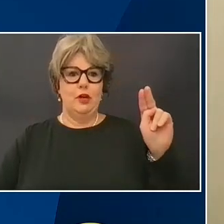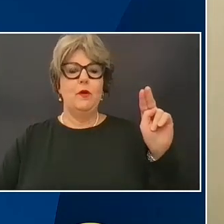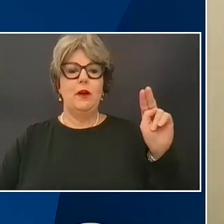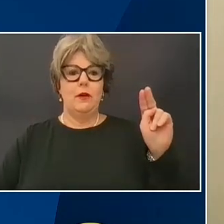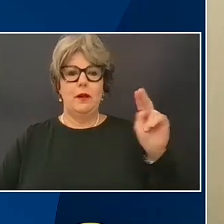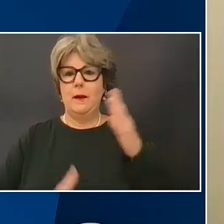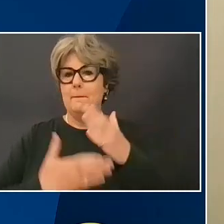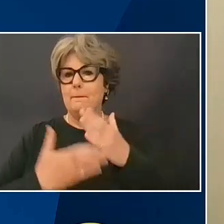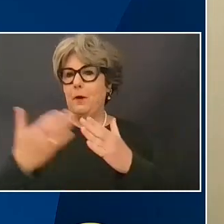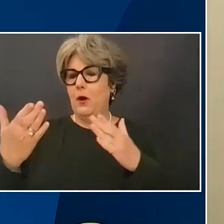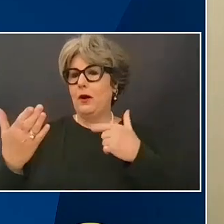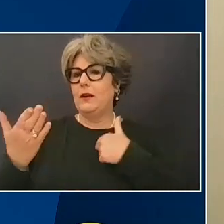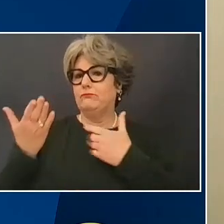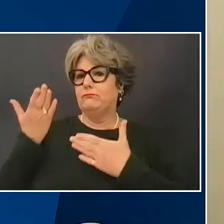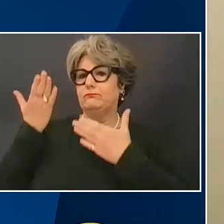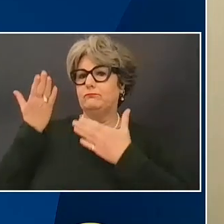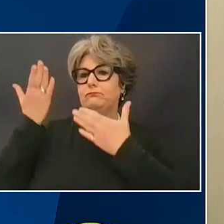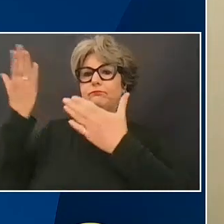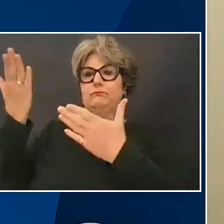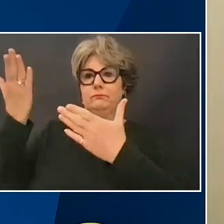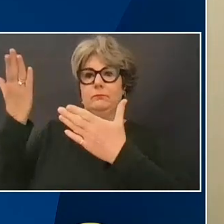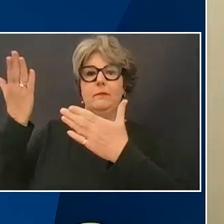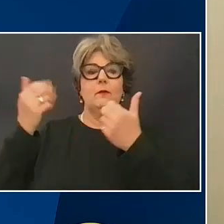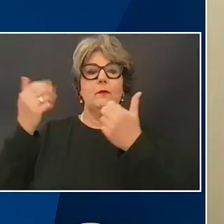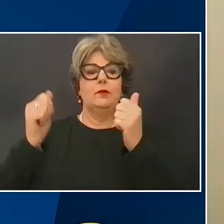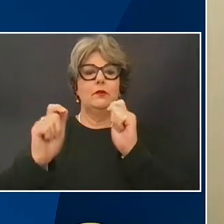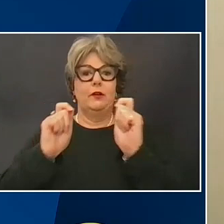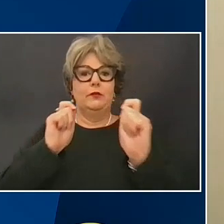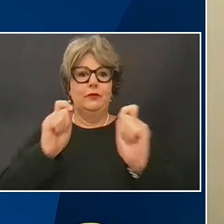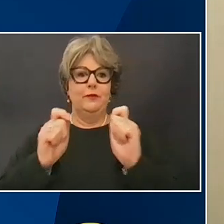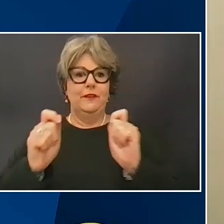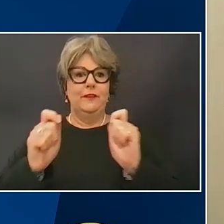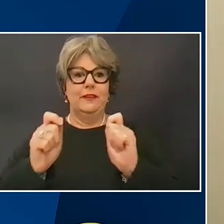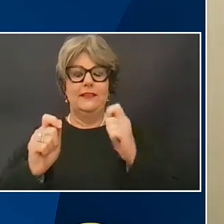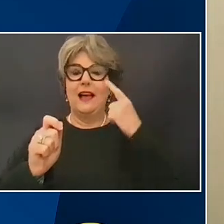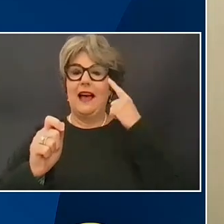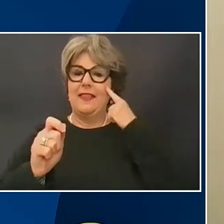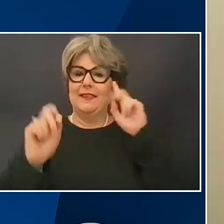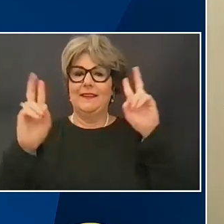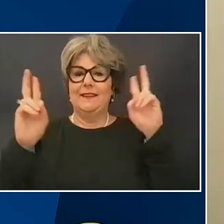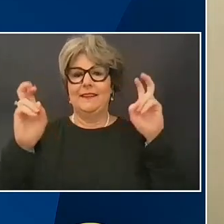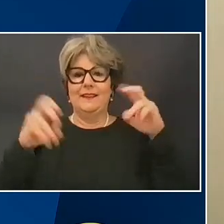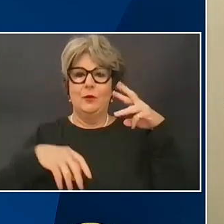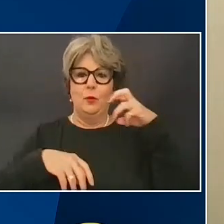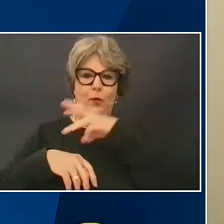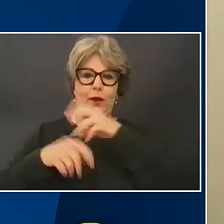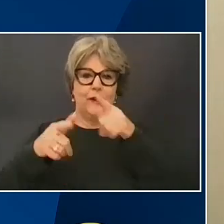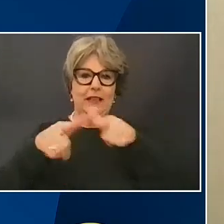submitted in a proposal was trying to fix what I think is still clunky language. So I don't know if you want to bring the